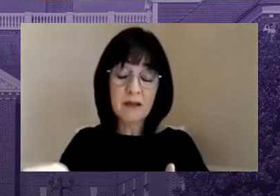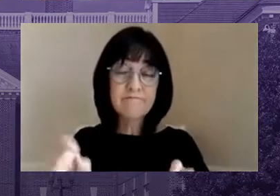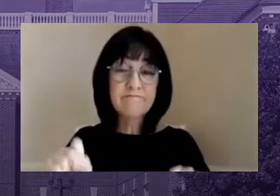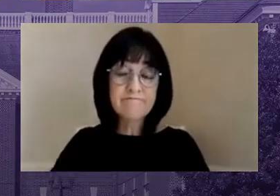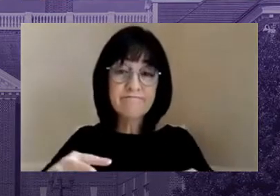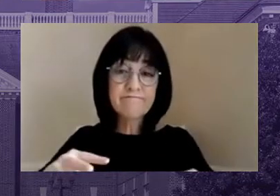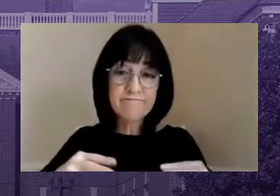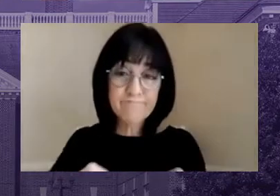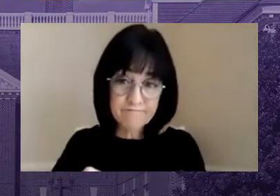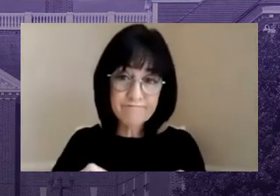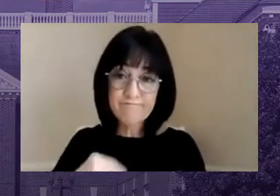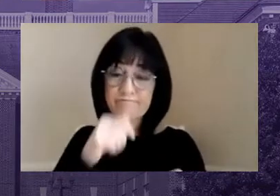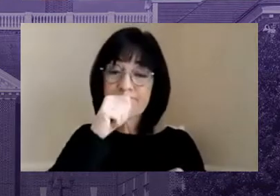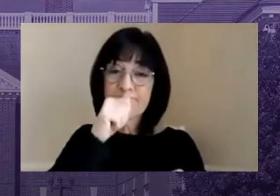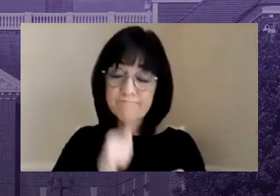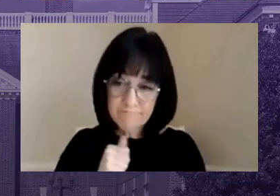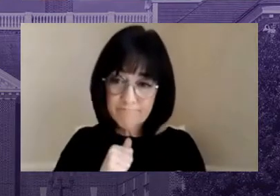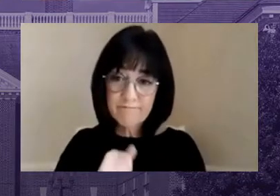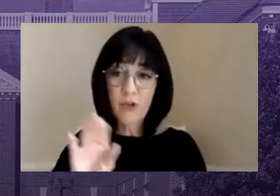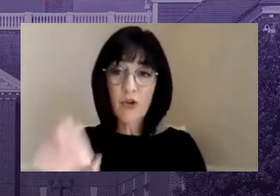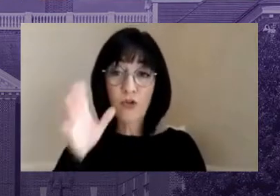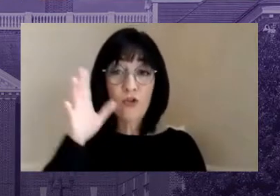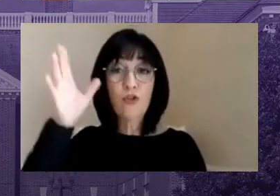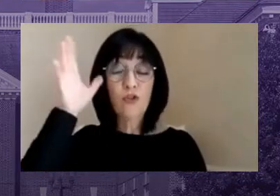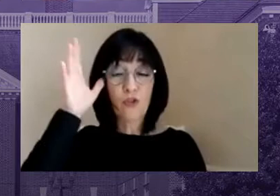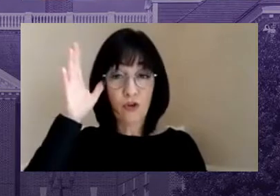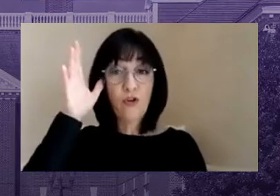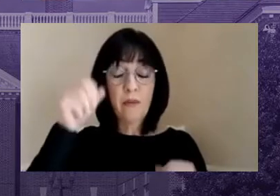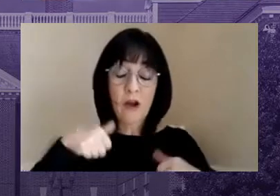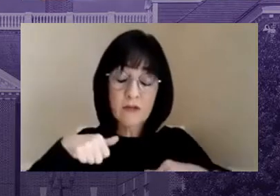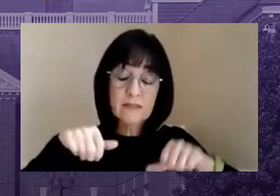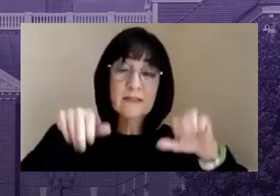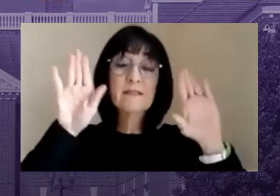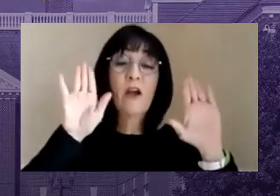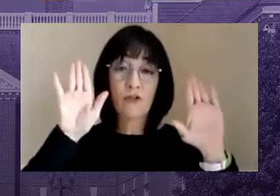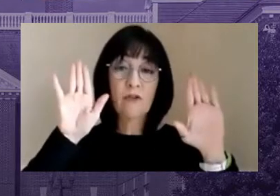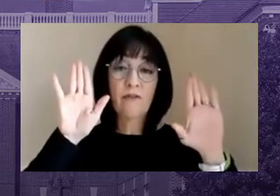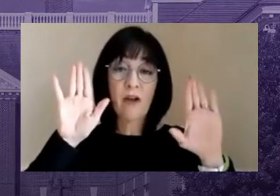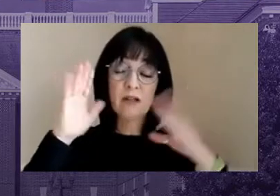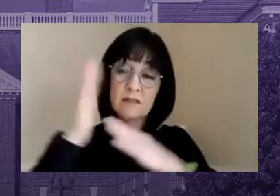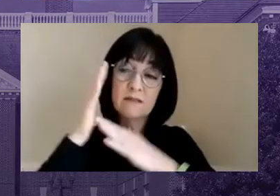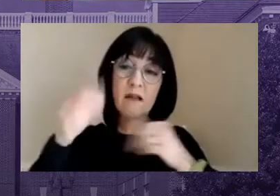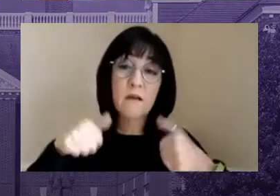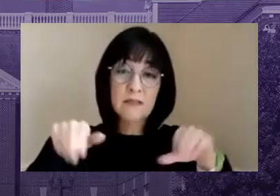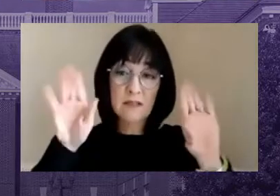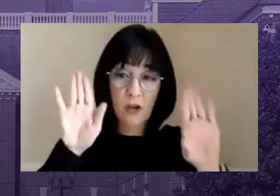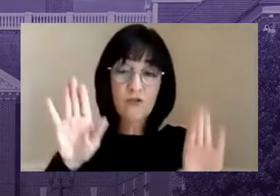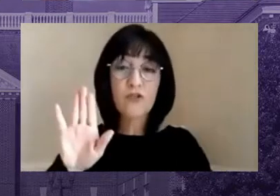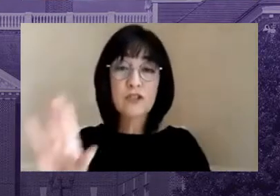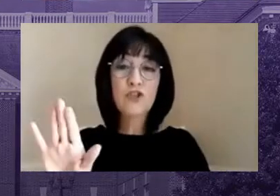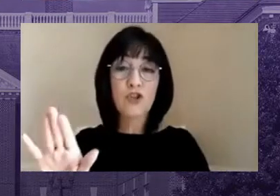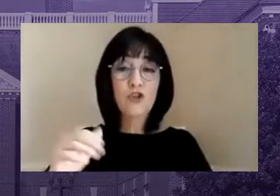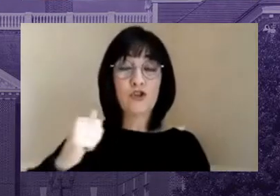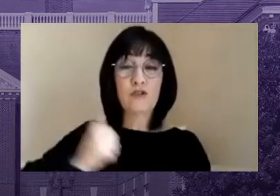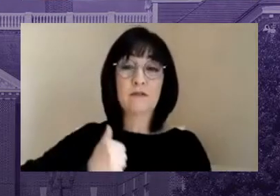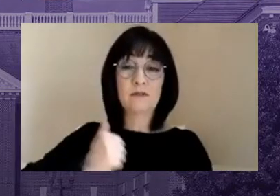made the ultimate sacrifice in the service in their service to our country. Just this past year,